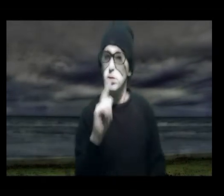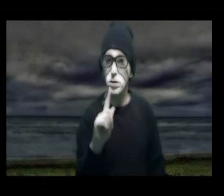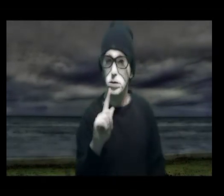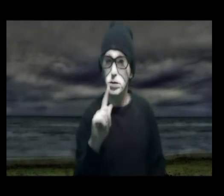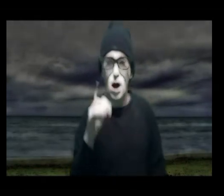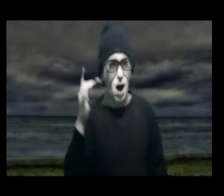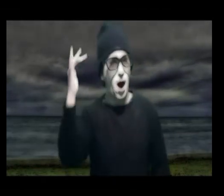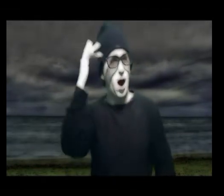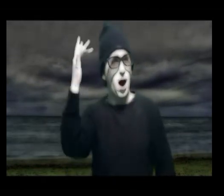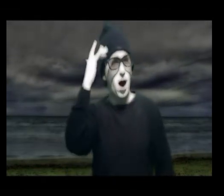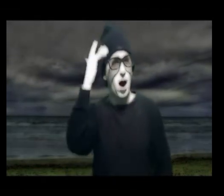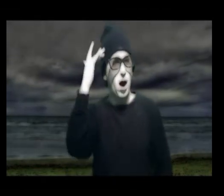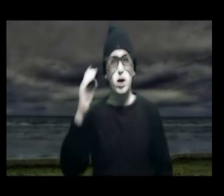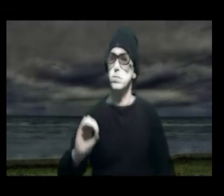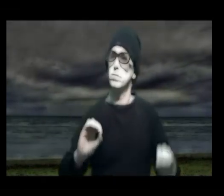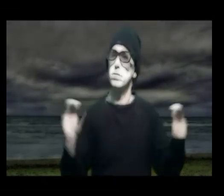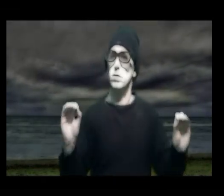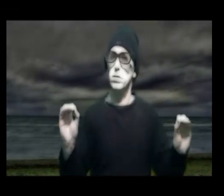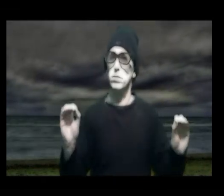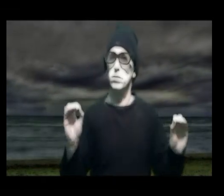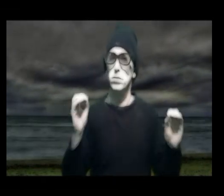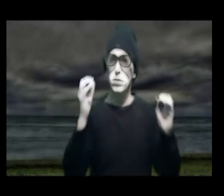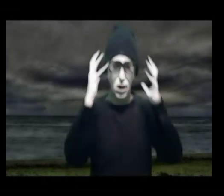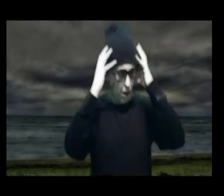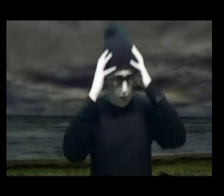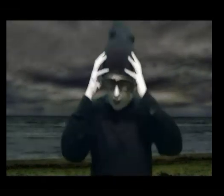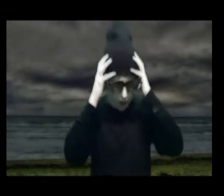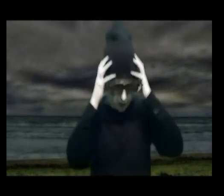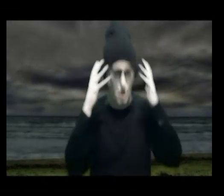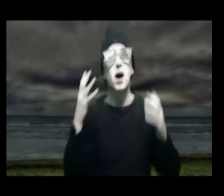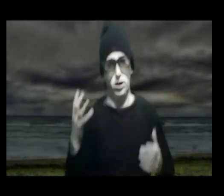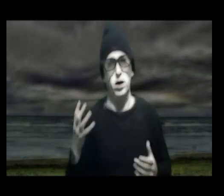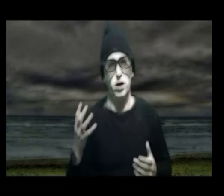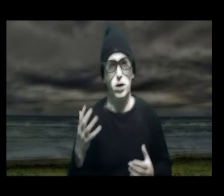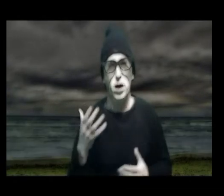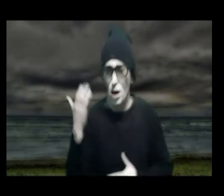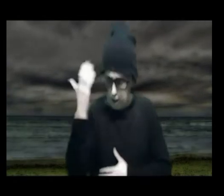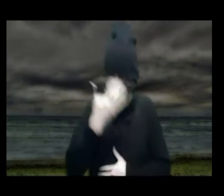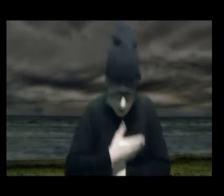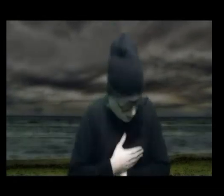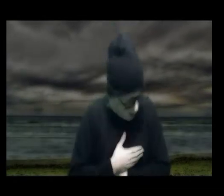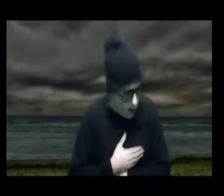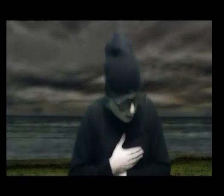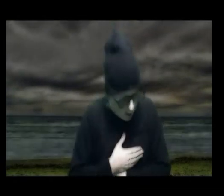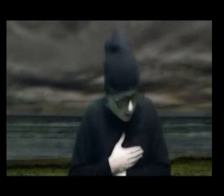the same as the millions of people imprisoned in psychiatric systems worldwide today. Stgmatised as insane.